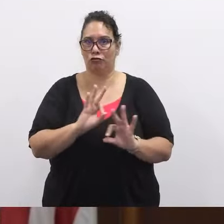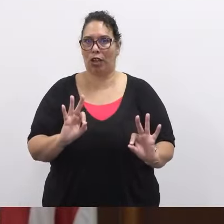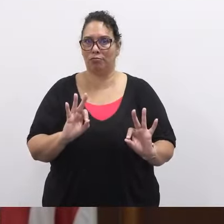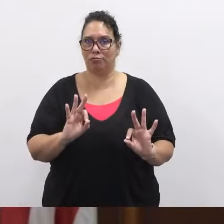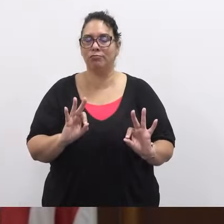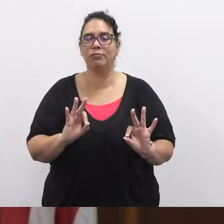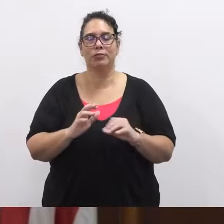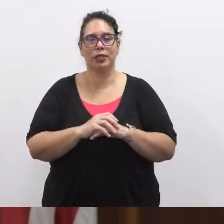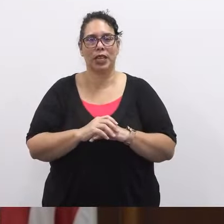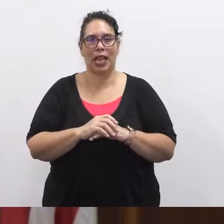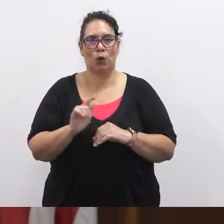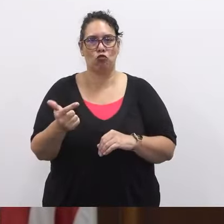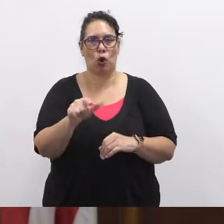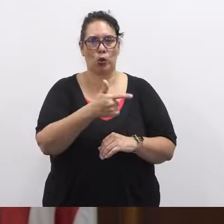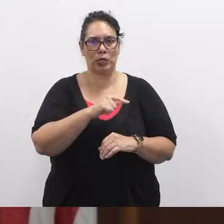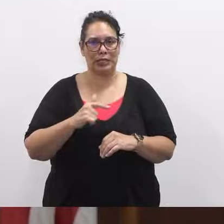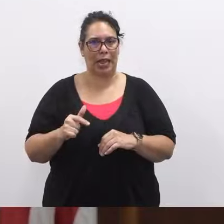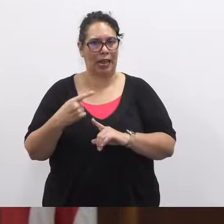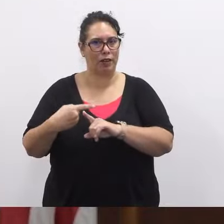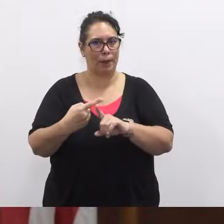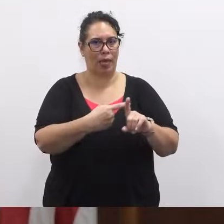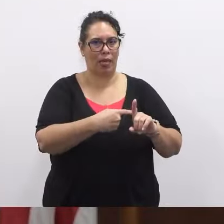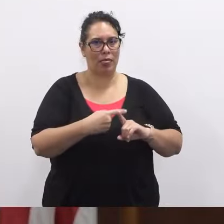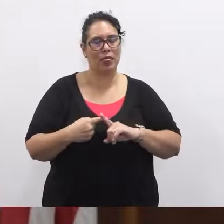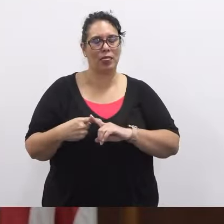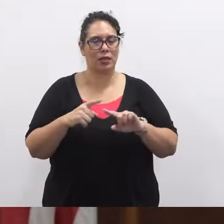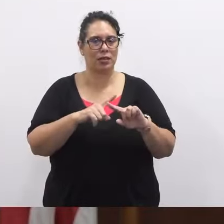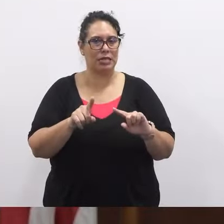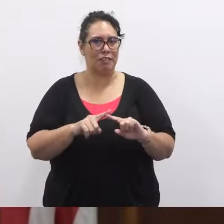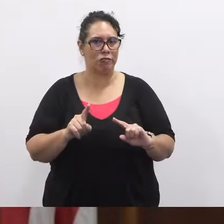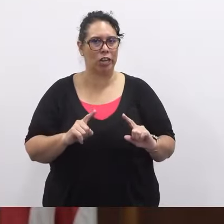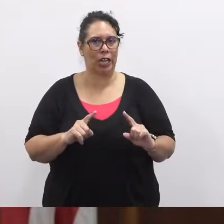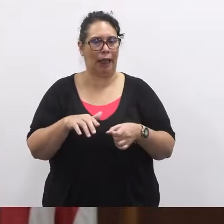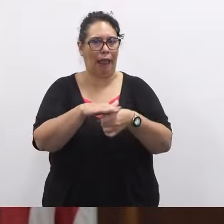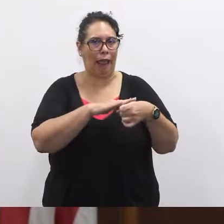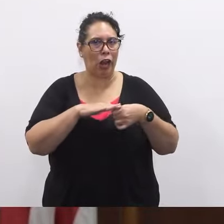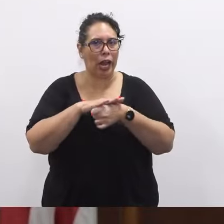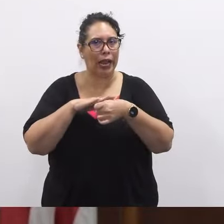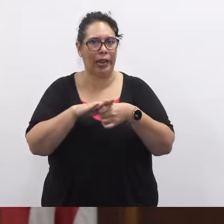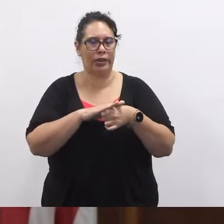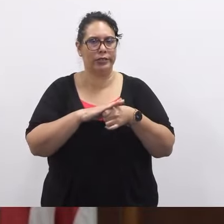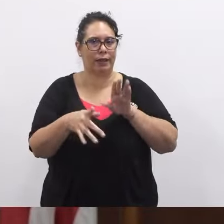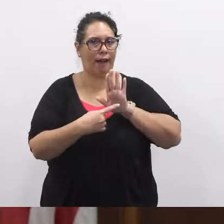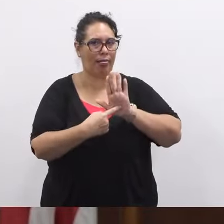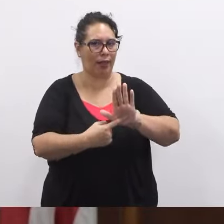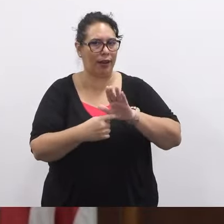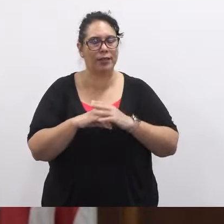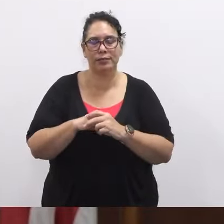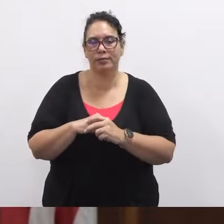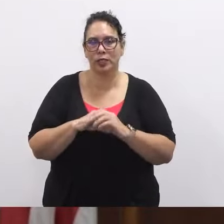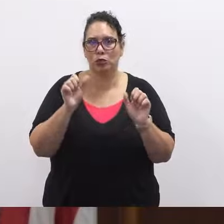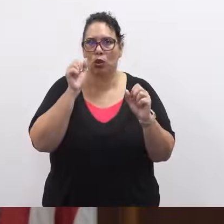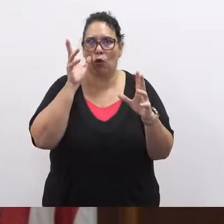and they're gonna rotate about every month the different areas that they're highlighting. So it was incredible to come together